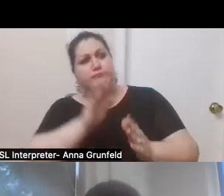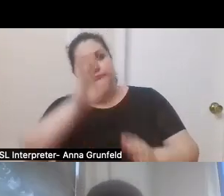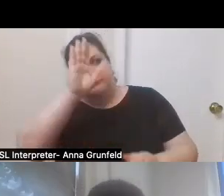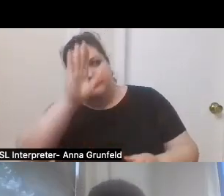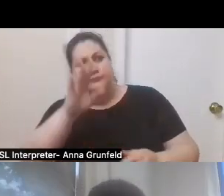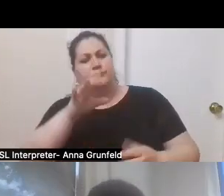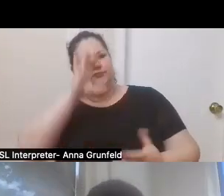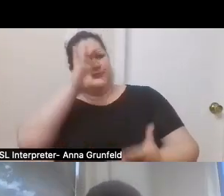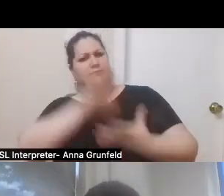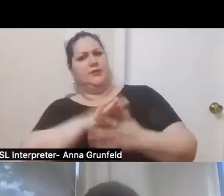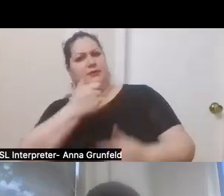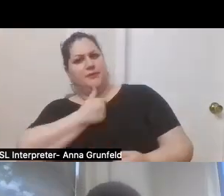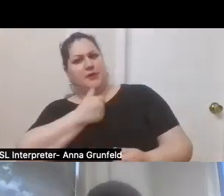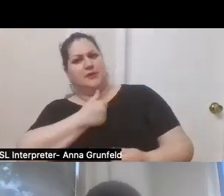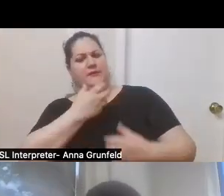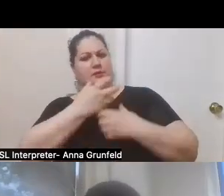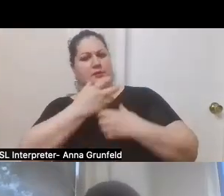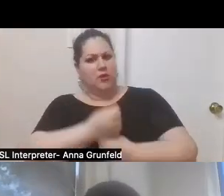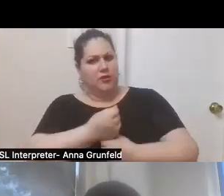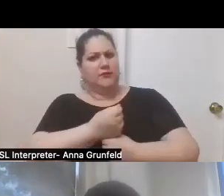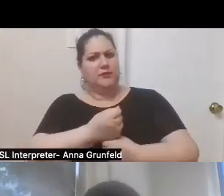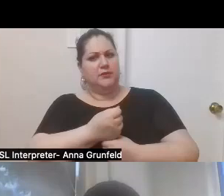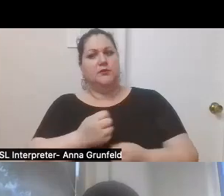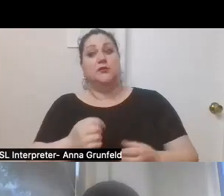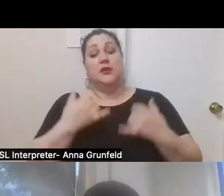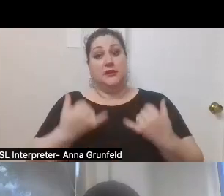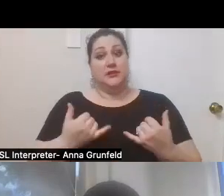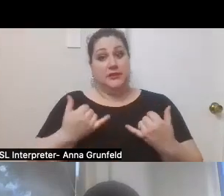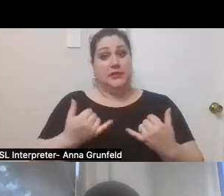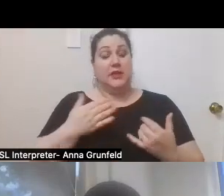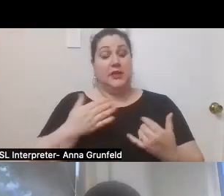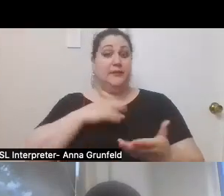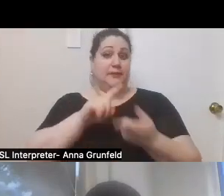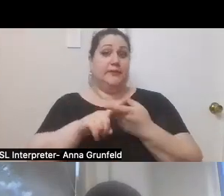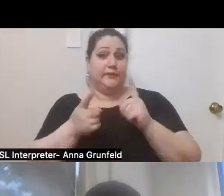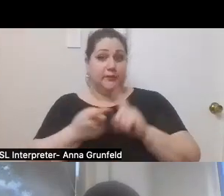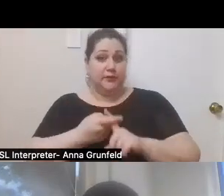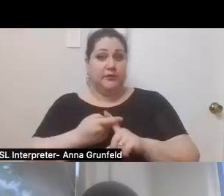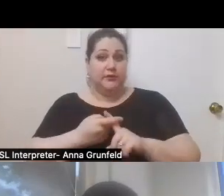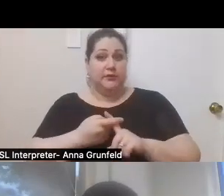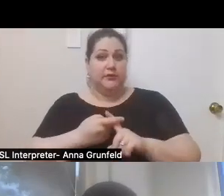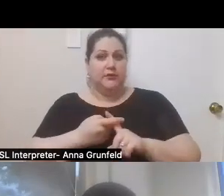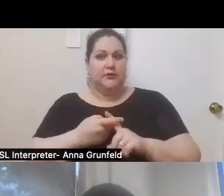And today, you know, my friend has come such a long ways.